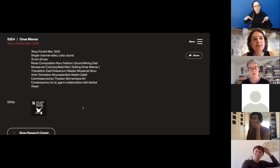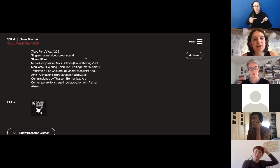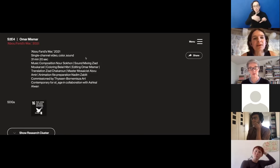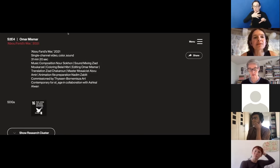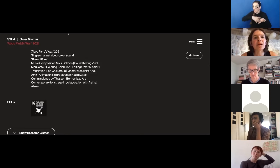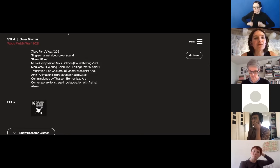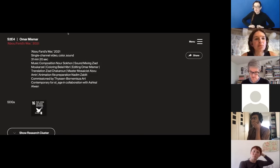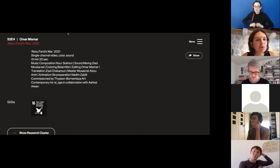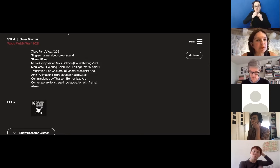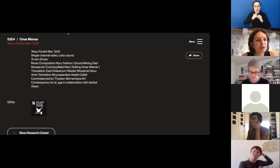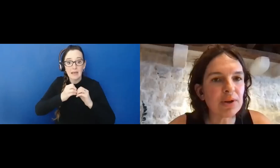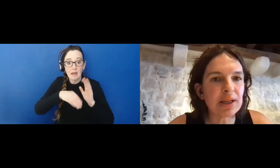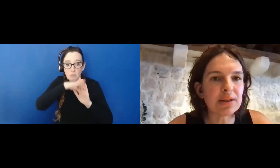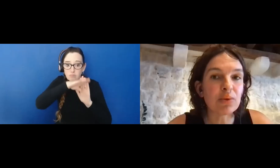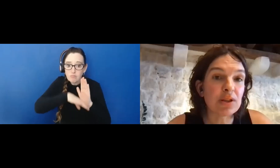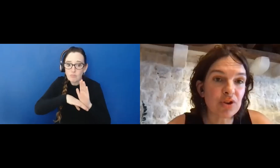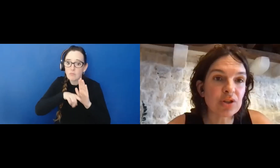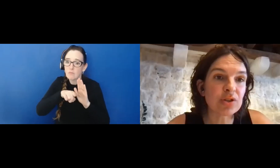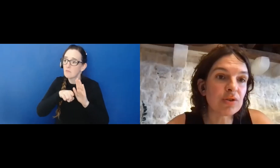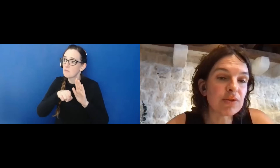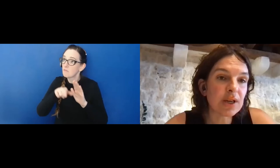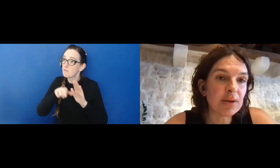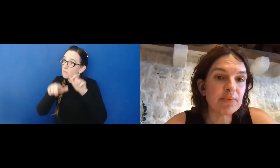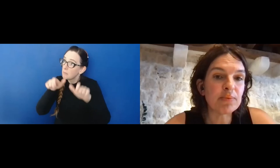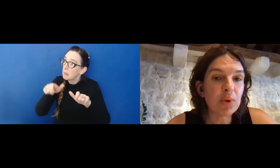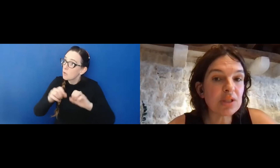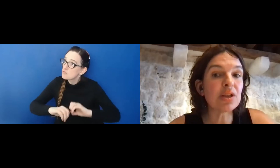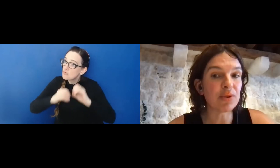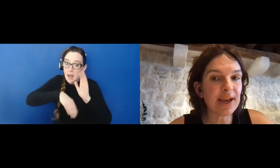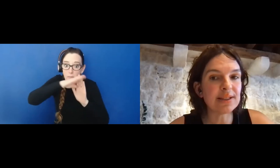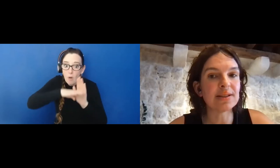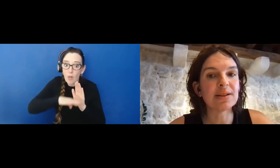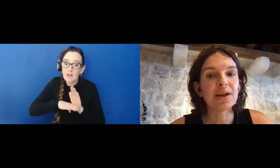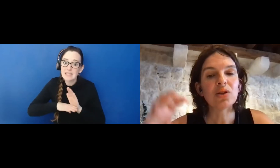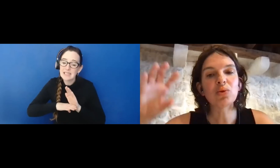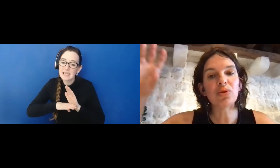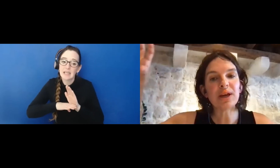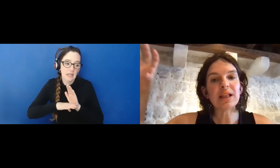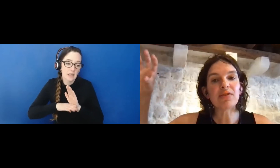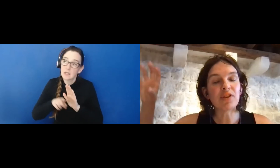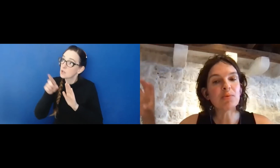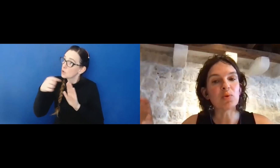for people that are connected with the structures of policy creation to create like frameworks